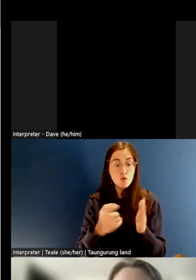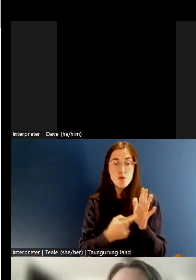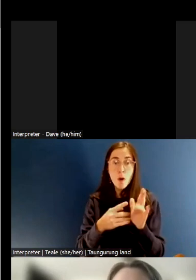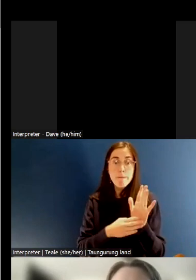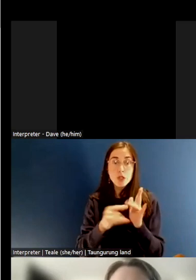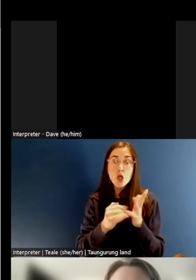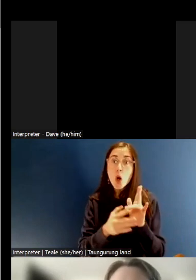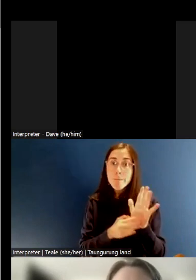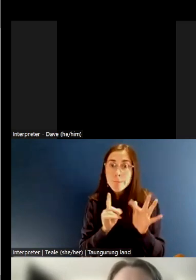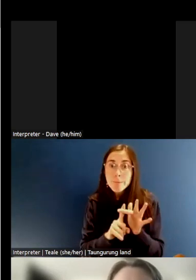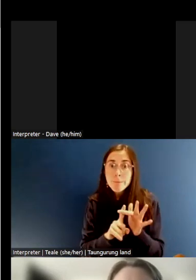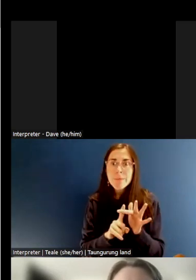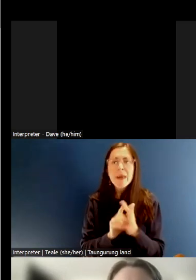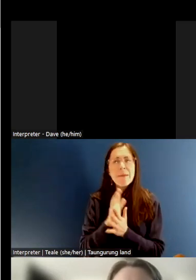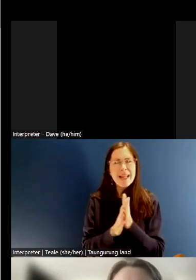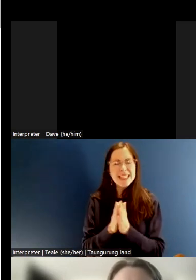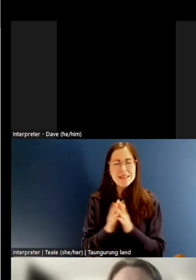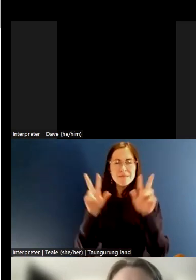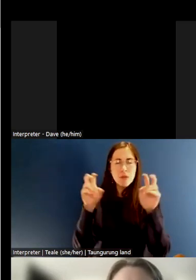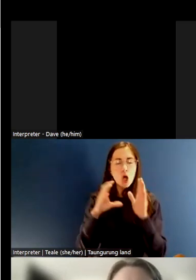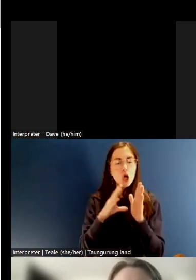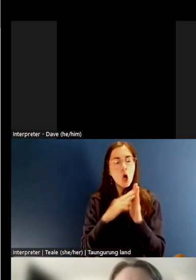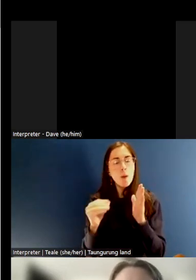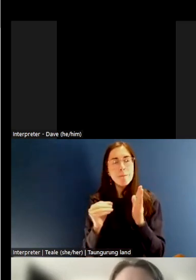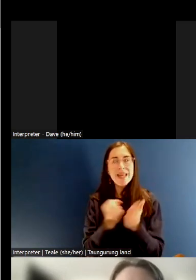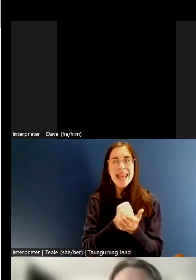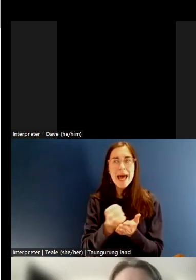They call copy number variants. So it's the change in the number.